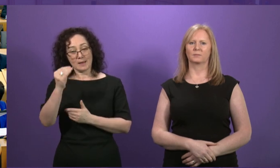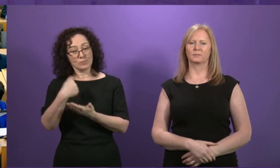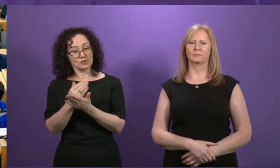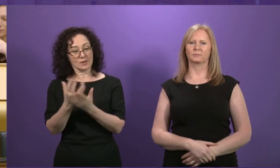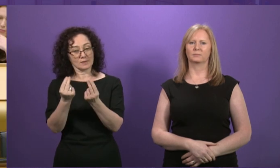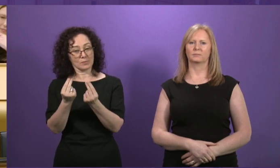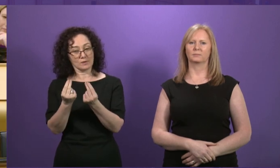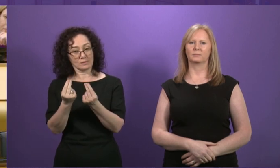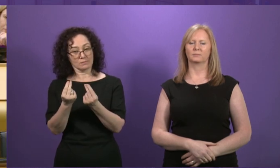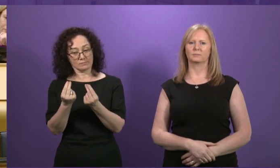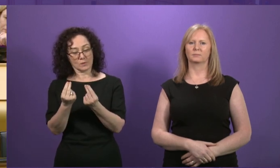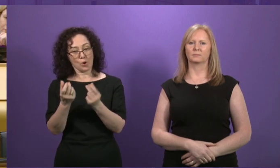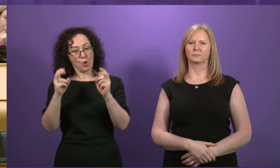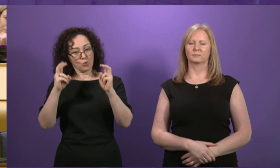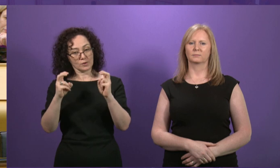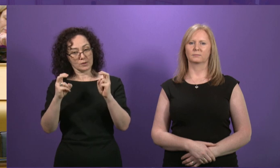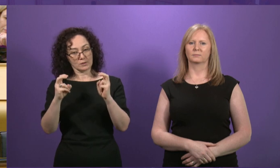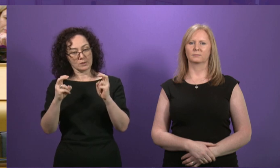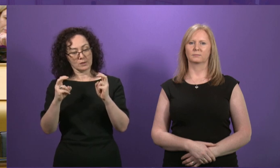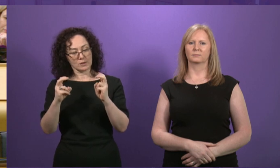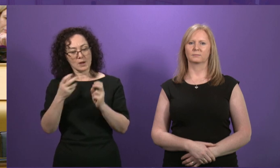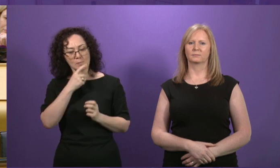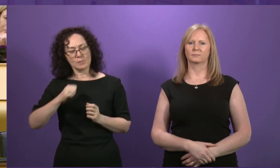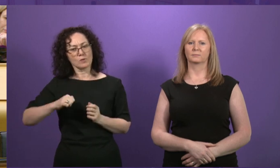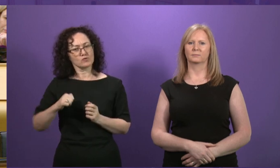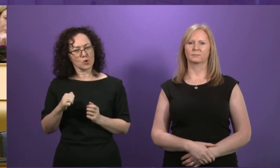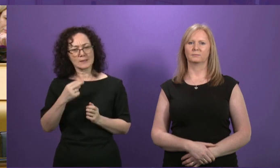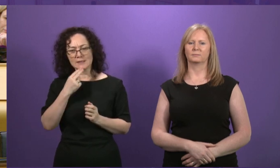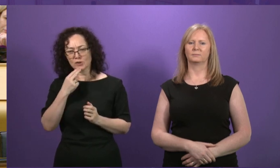“People in Scotland need a strong party of labour that speaks for working-class people